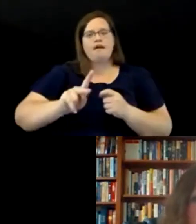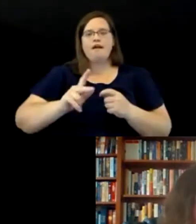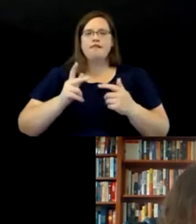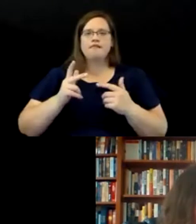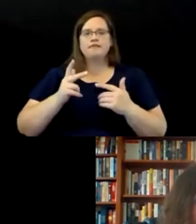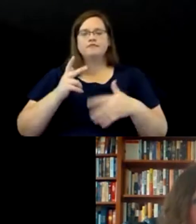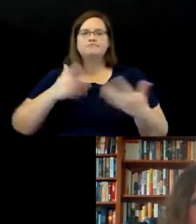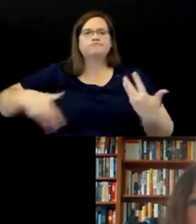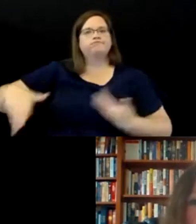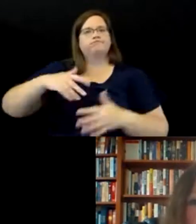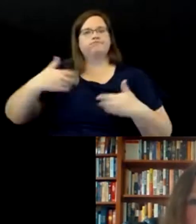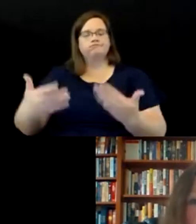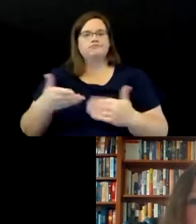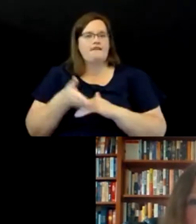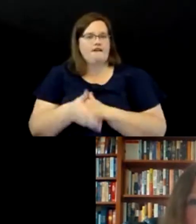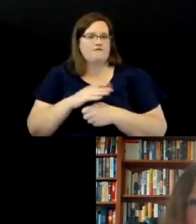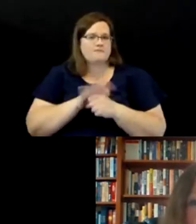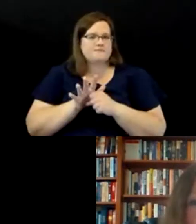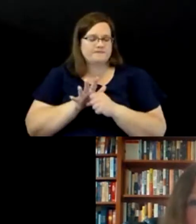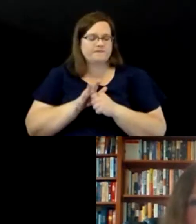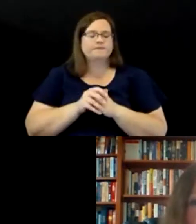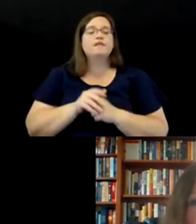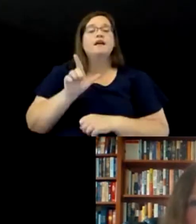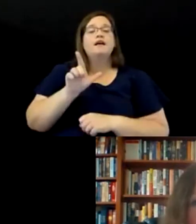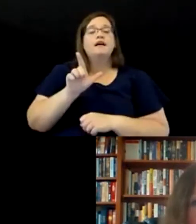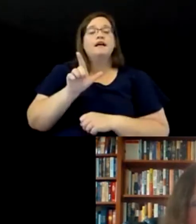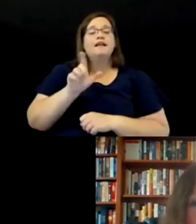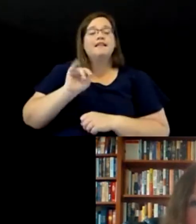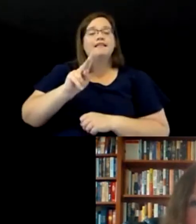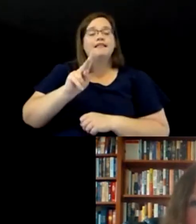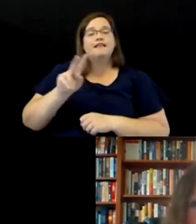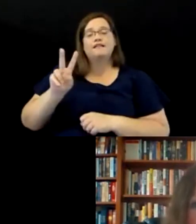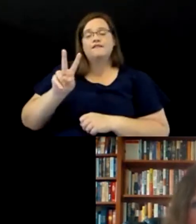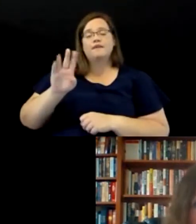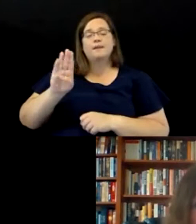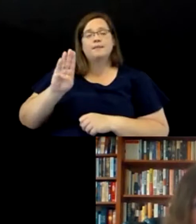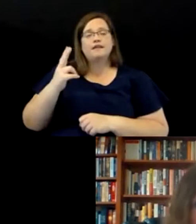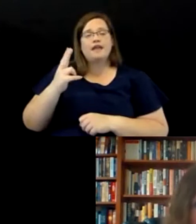So I'll put a link to the VDH COVID-19 data dashboard in the